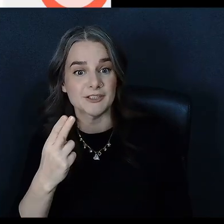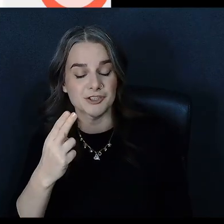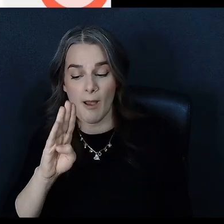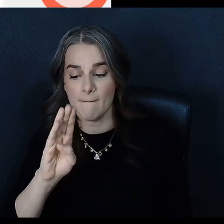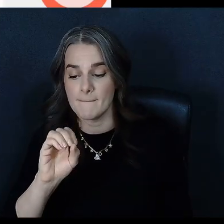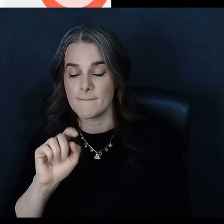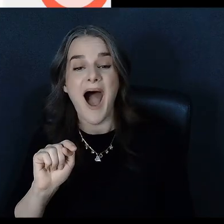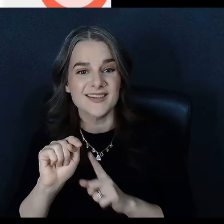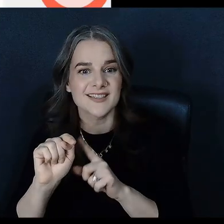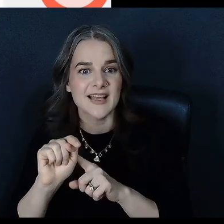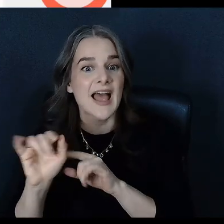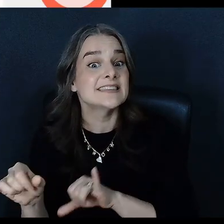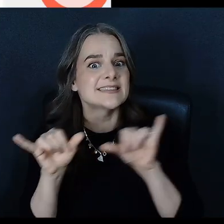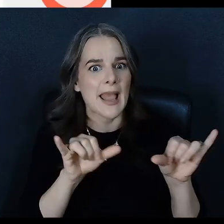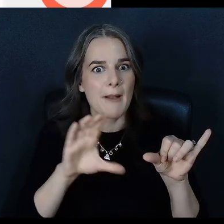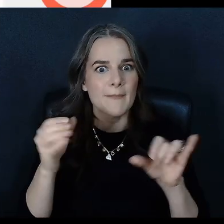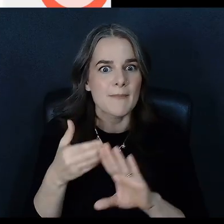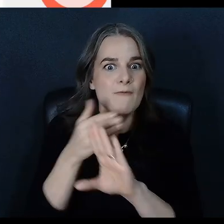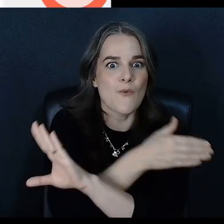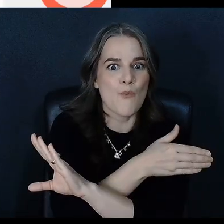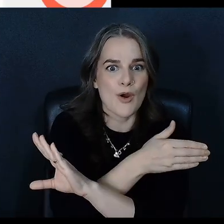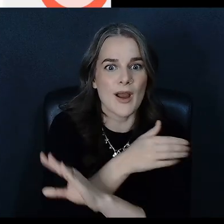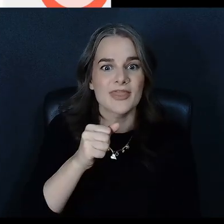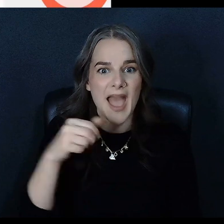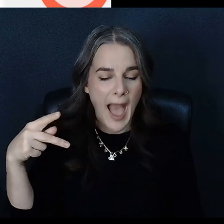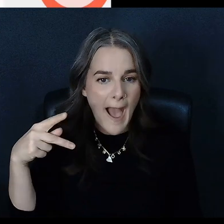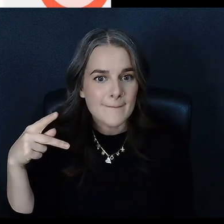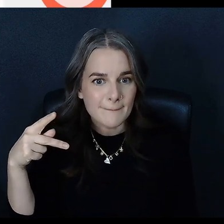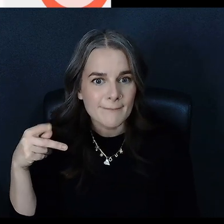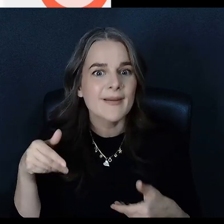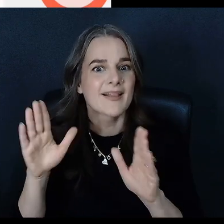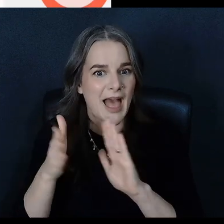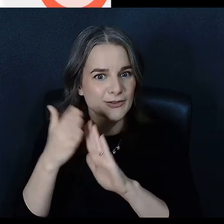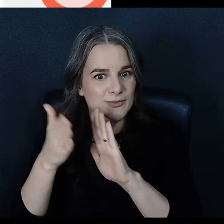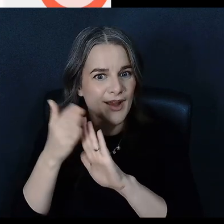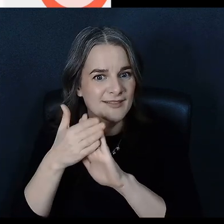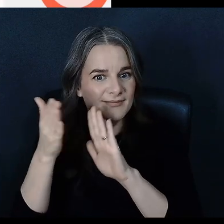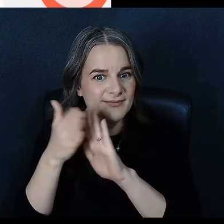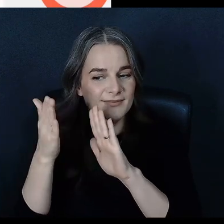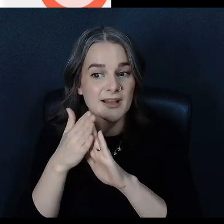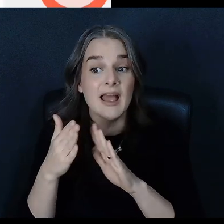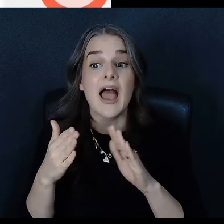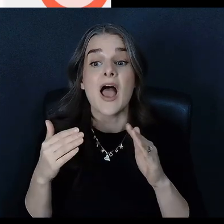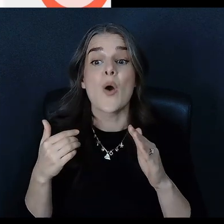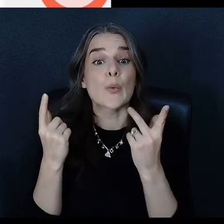This one is app enabled, and it mounts on a curtain rod. And when I ask it to open my curtains,